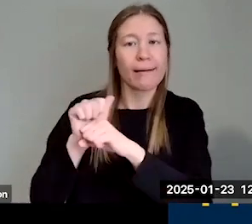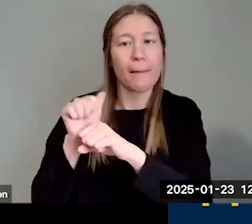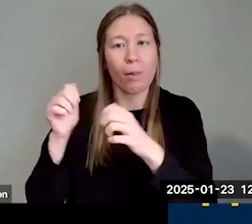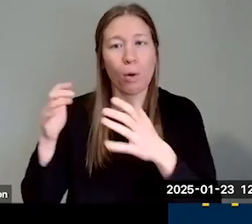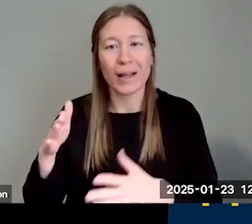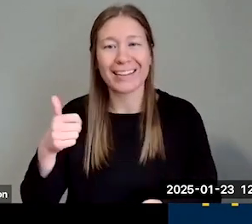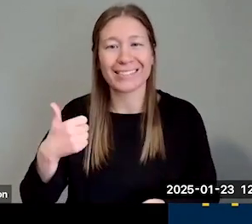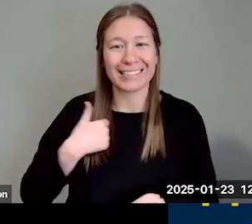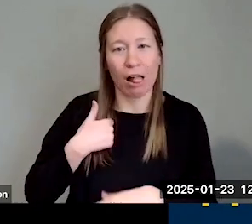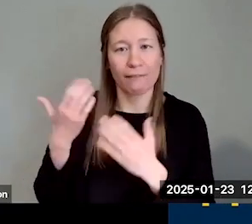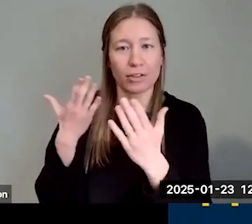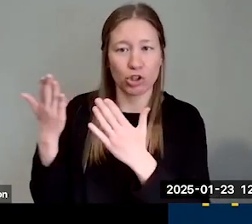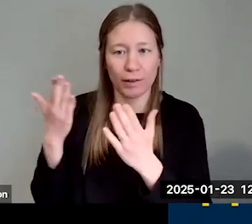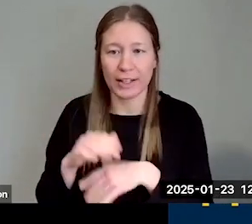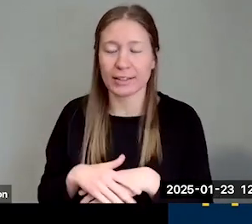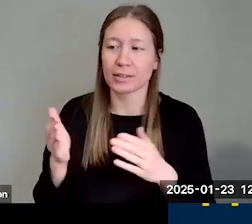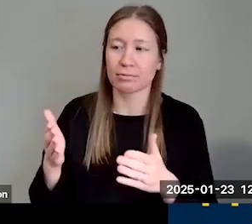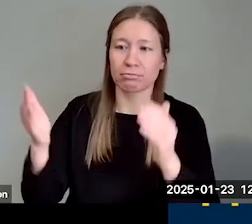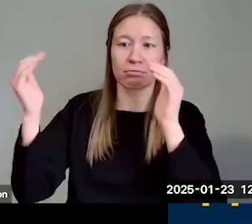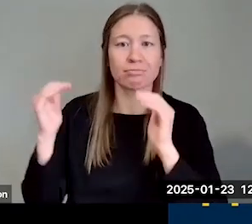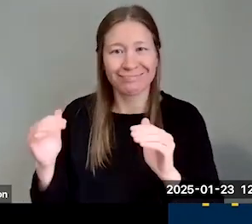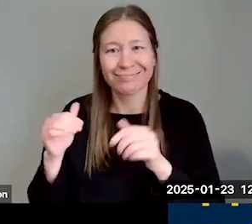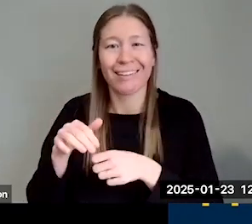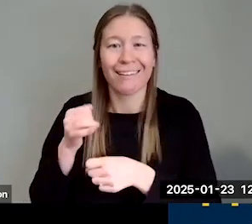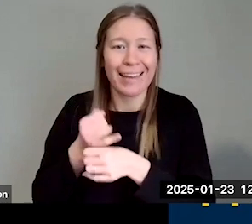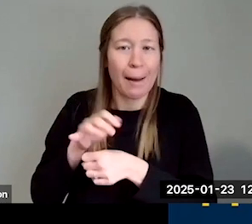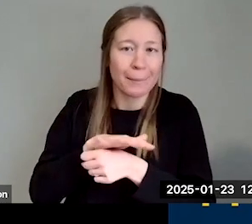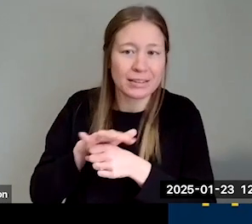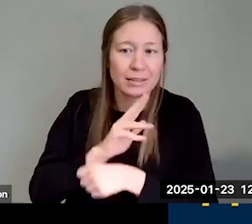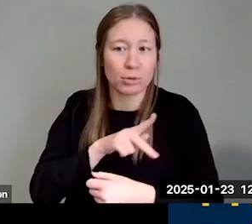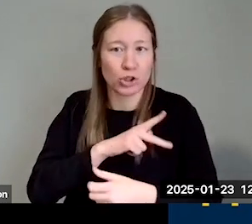go to Campus Personal Information and select Disability Status.